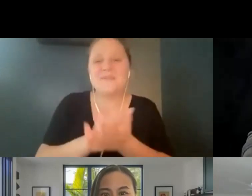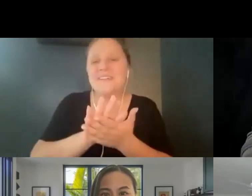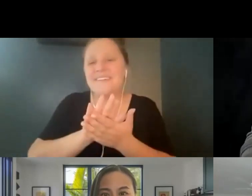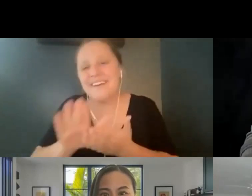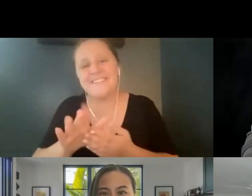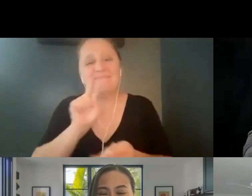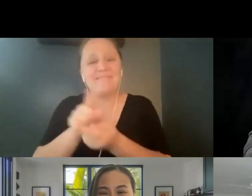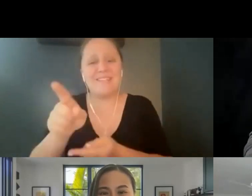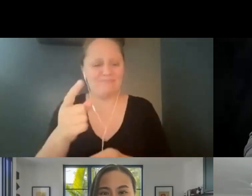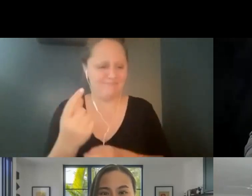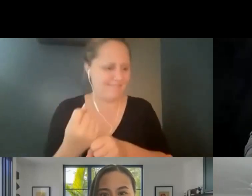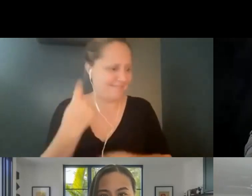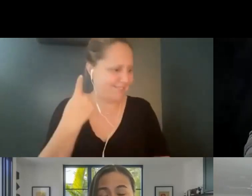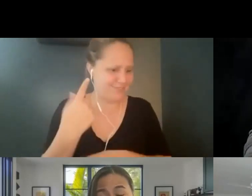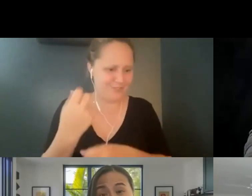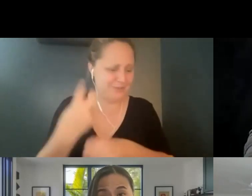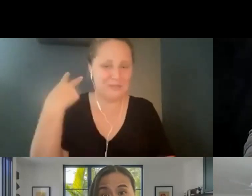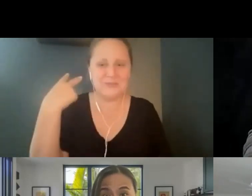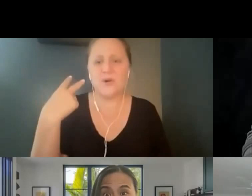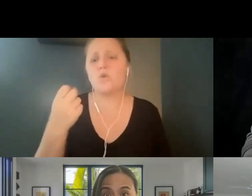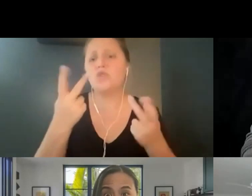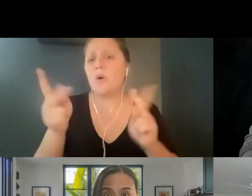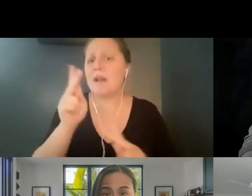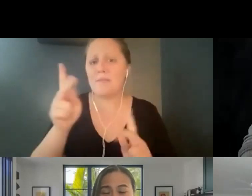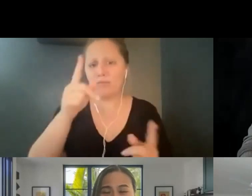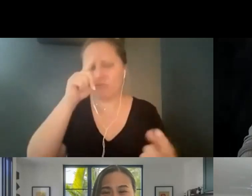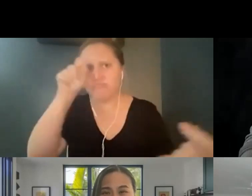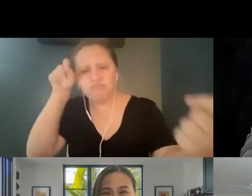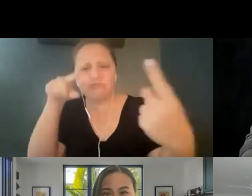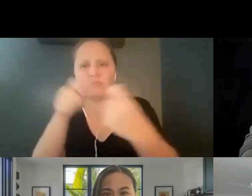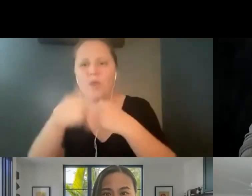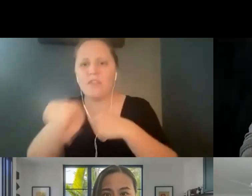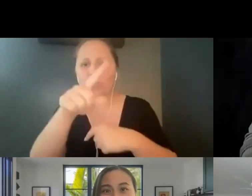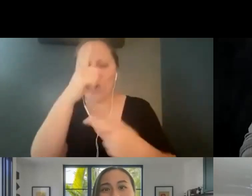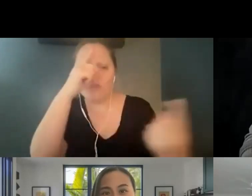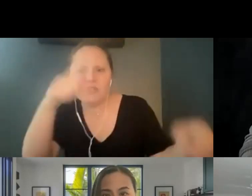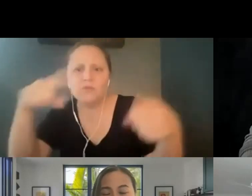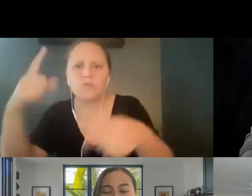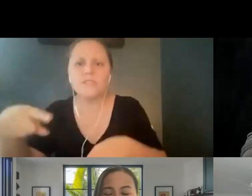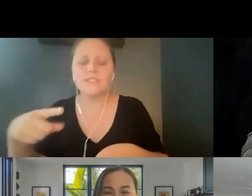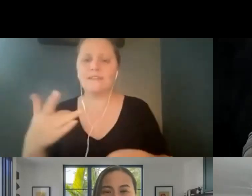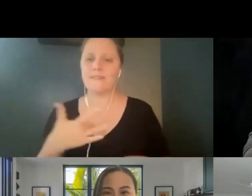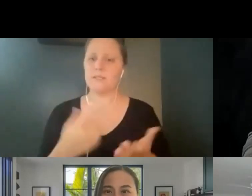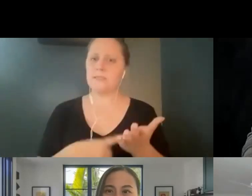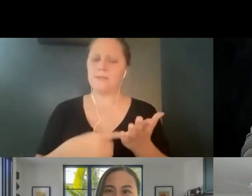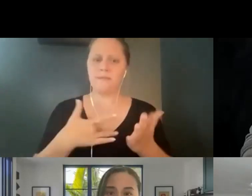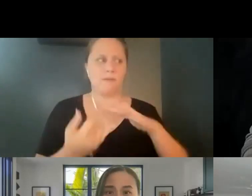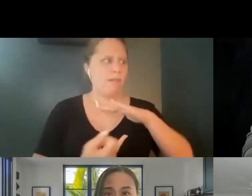there's so many like-minded people out here in the communities because it does feel very isolating sometimes. So I'm glad to know that we have the support